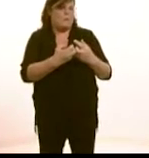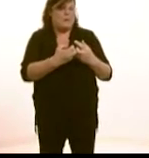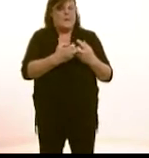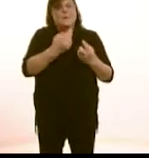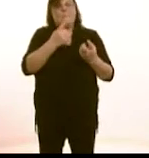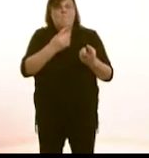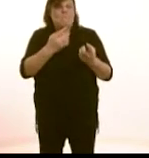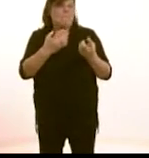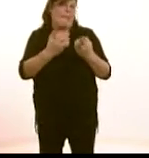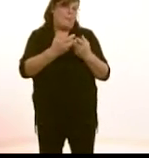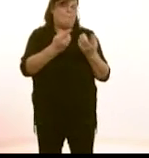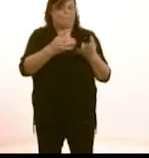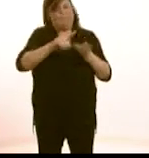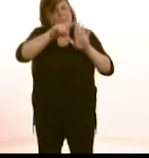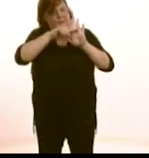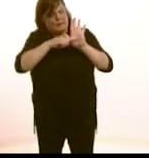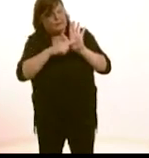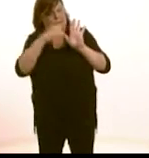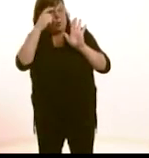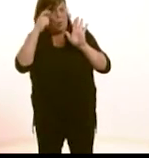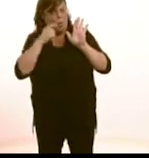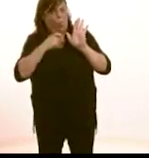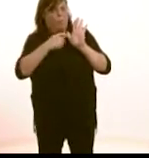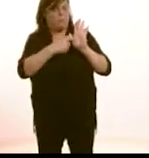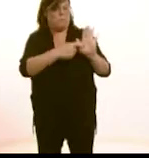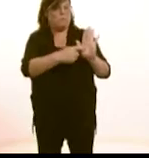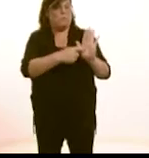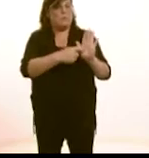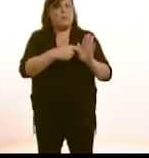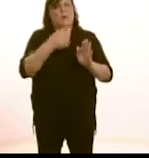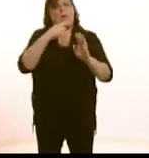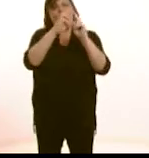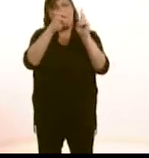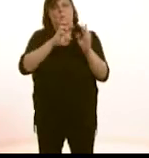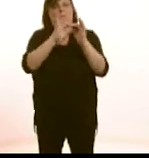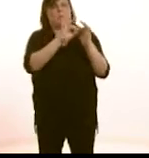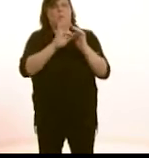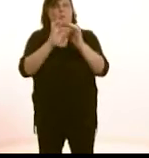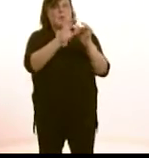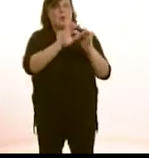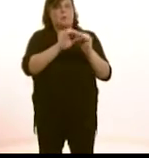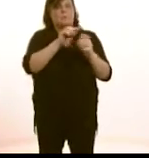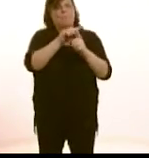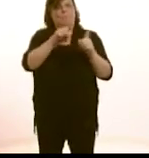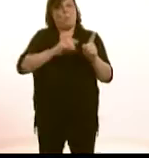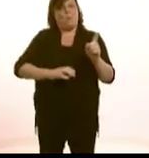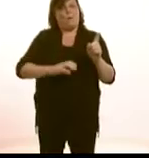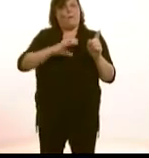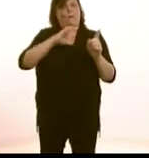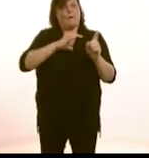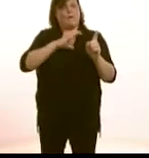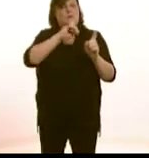legislation. I can say that the housing associations should be confident that this will be resolved as soon as possible.